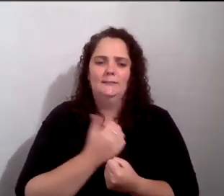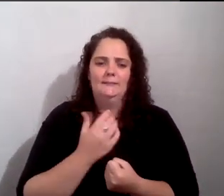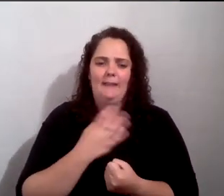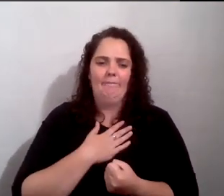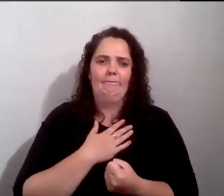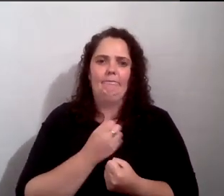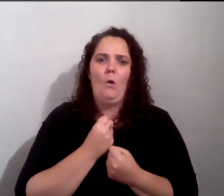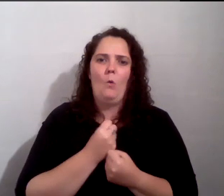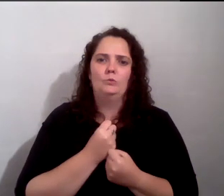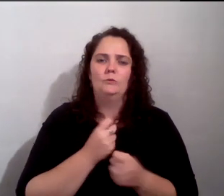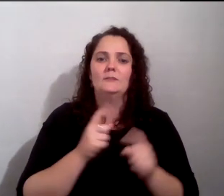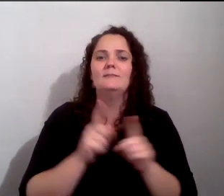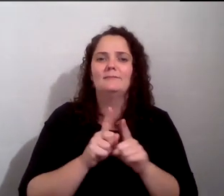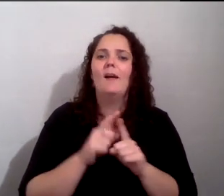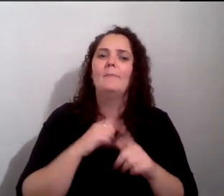desperately to hold on to yourself at certain points